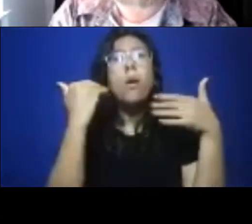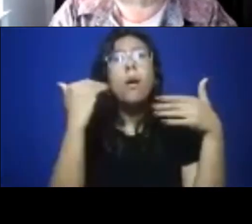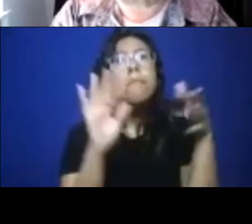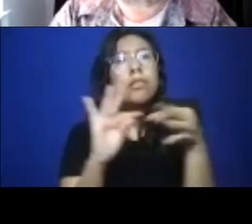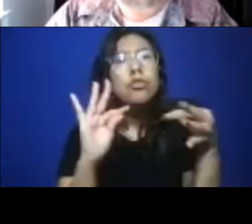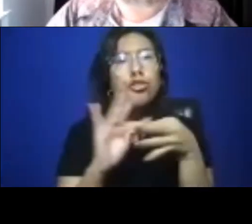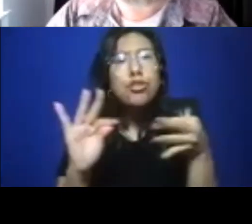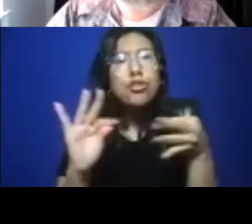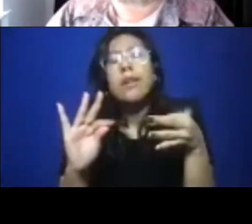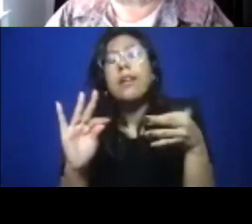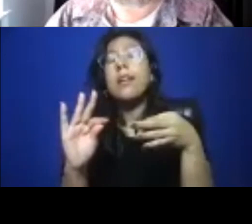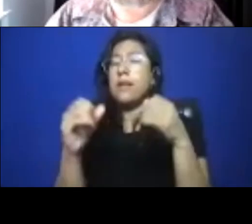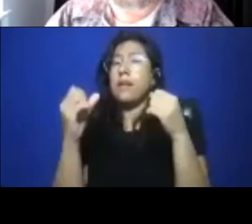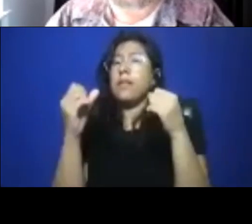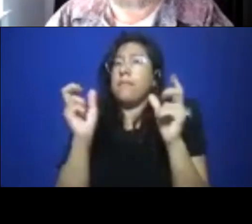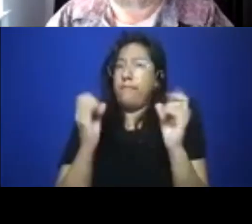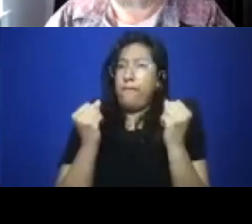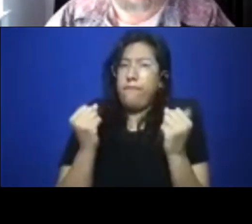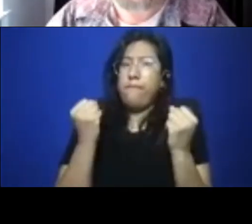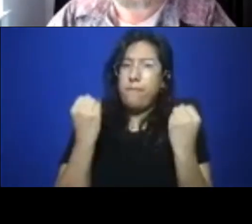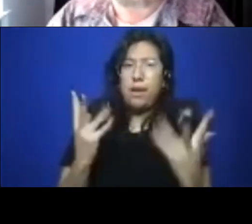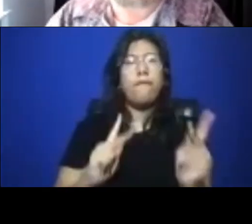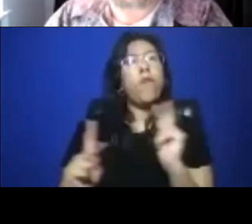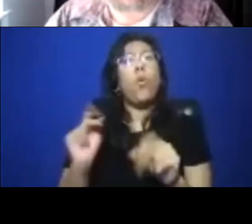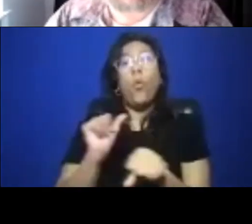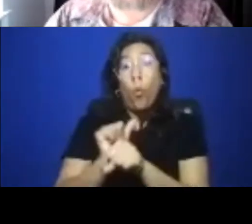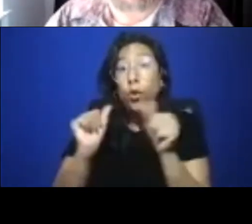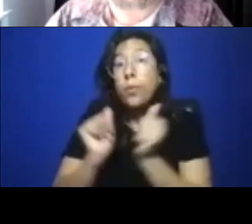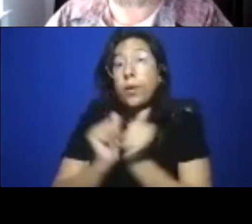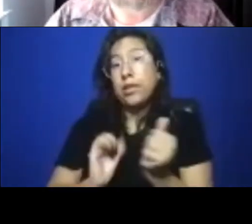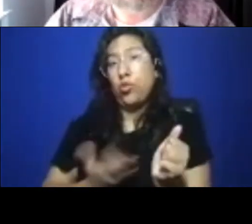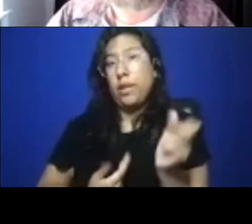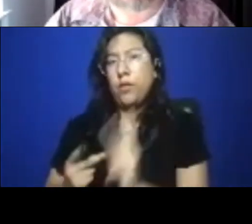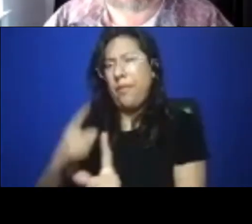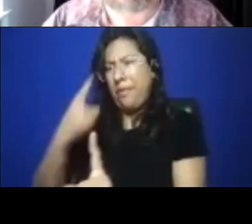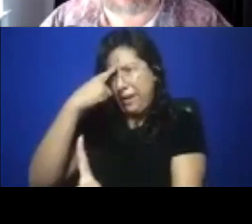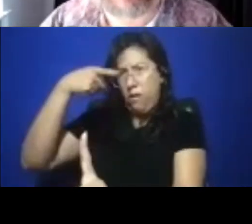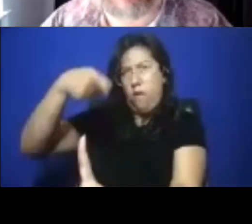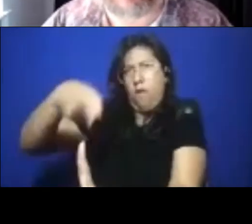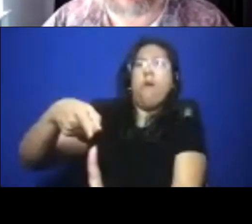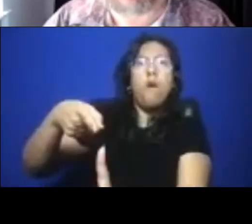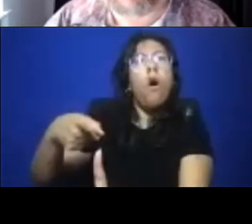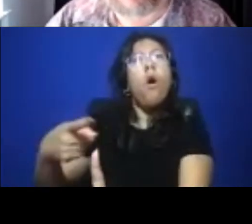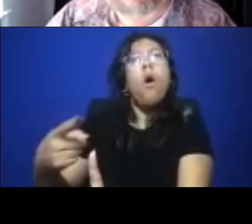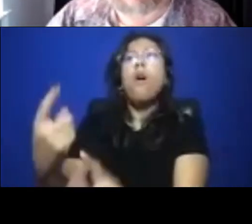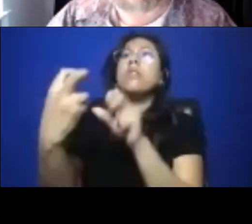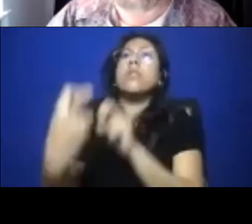I think folks that are working with trans people think that those trans folks are coming to talk about their gender identity